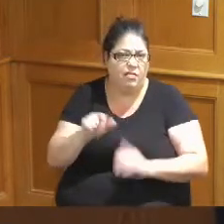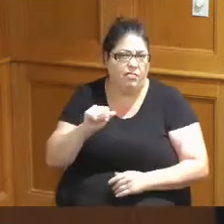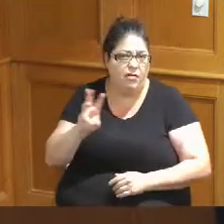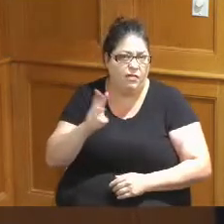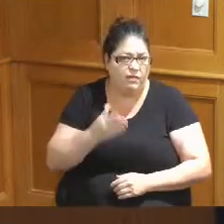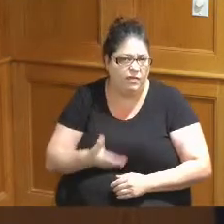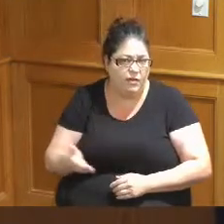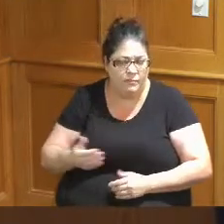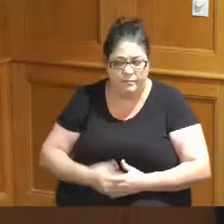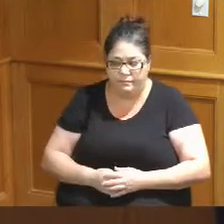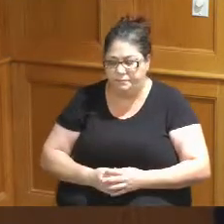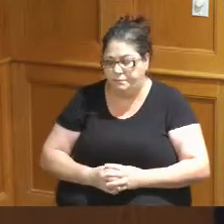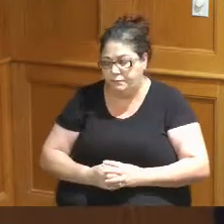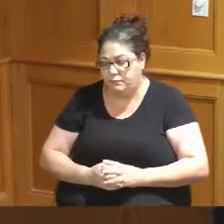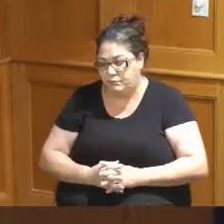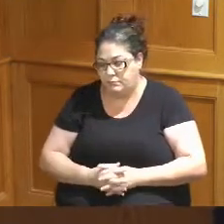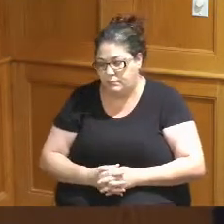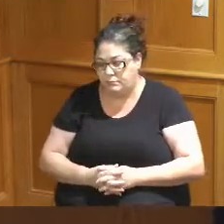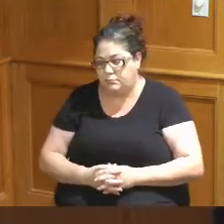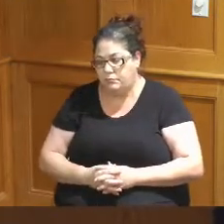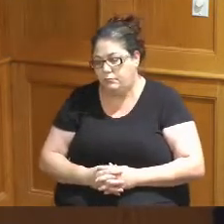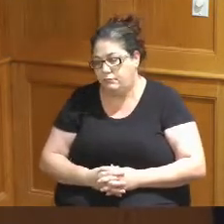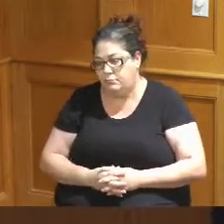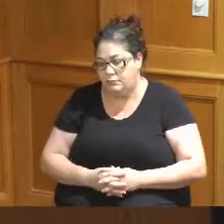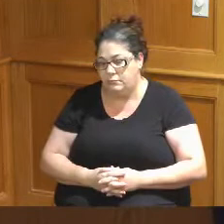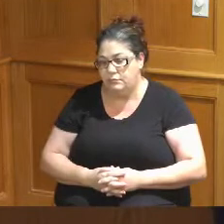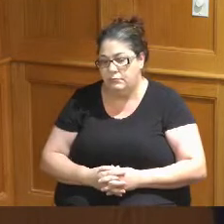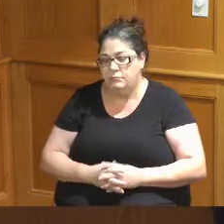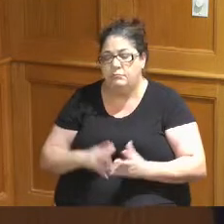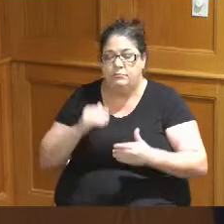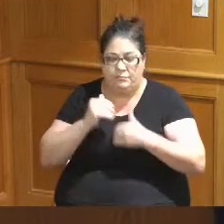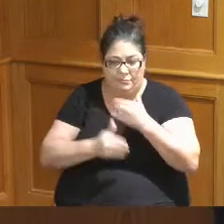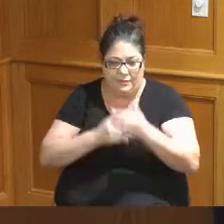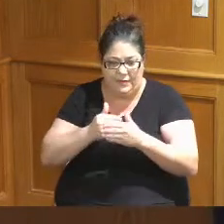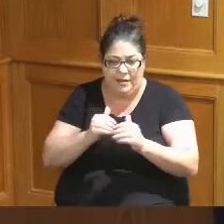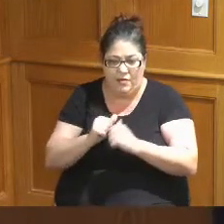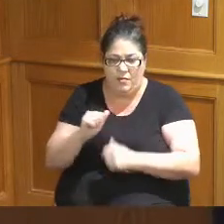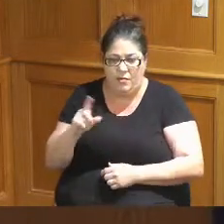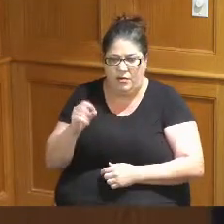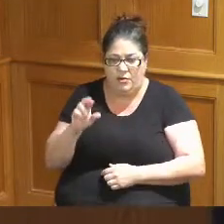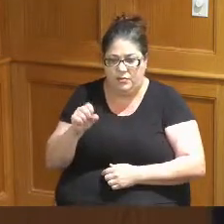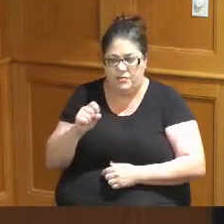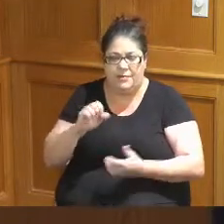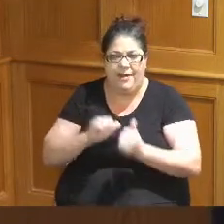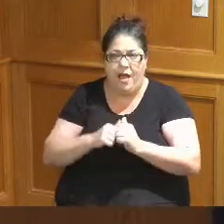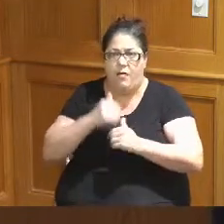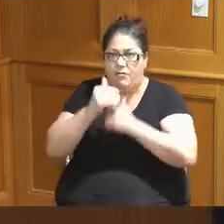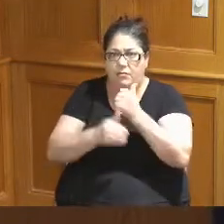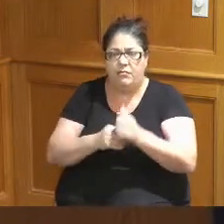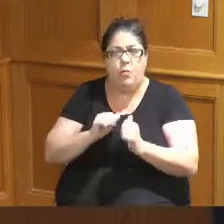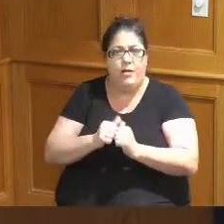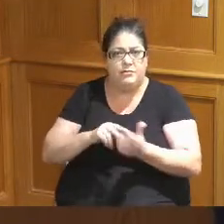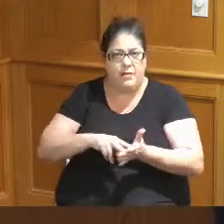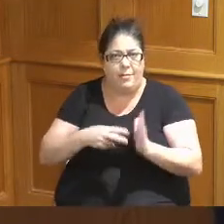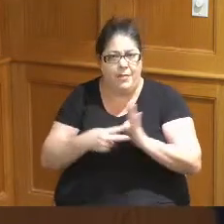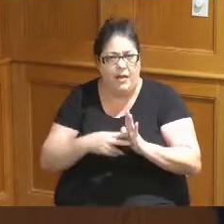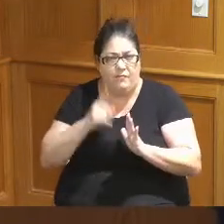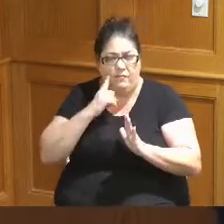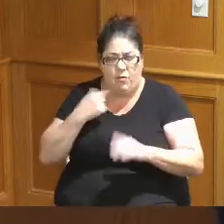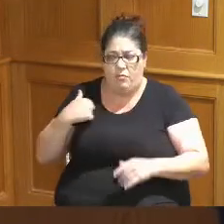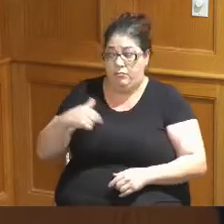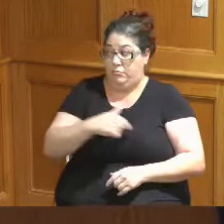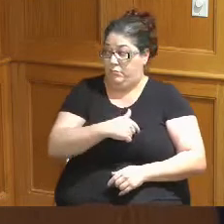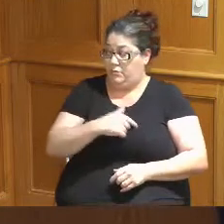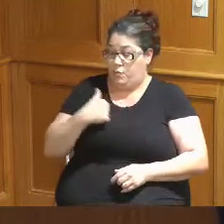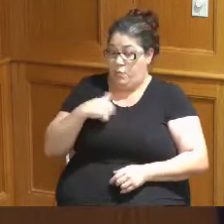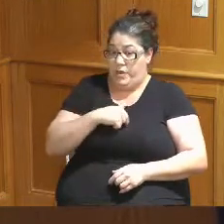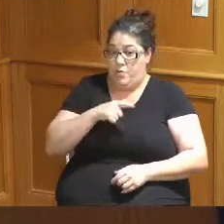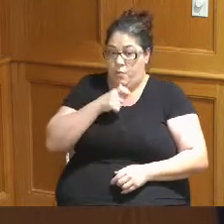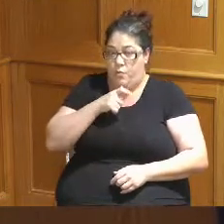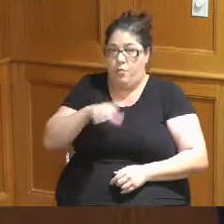and you know how it's done and then what does that actually mean for the average homeowner so I'm